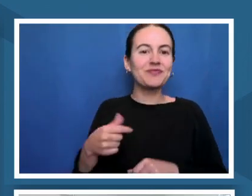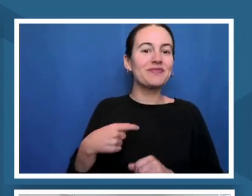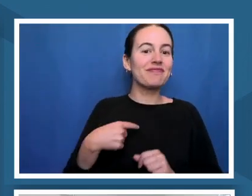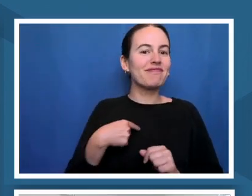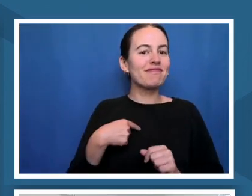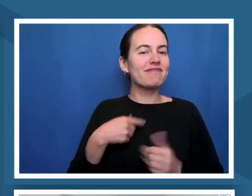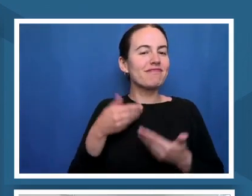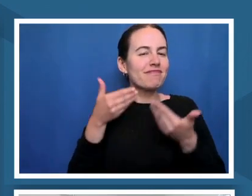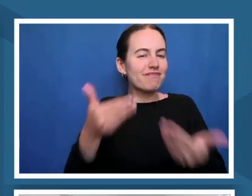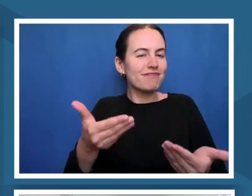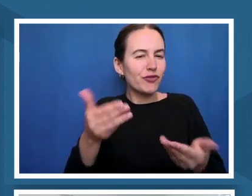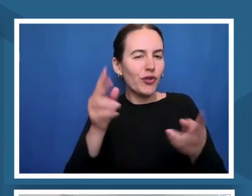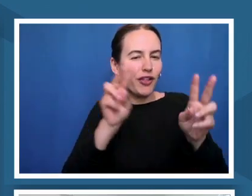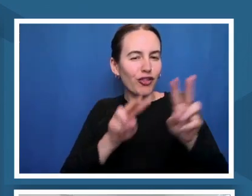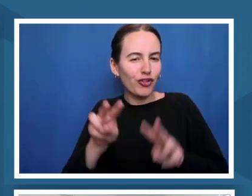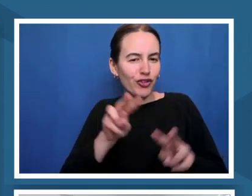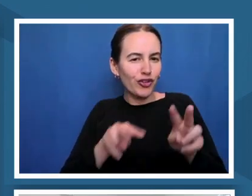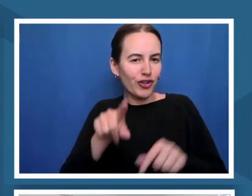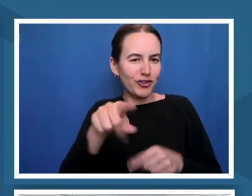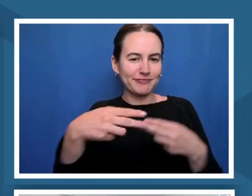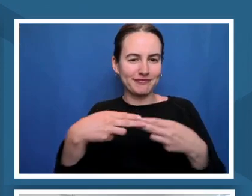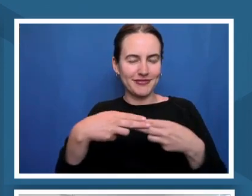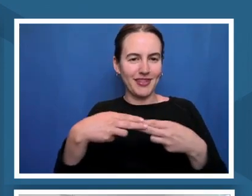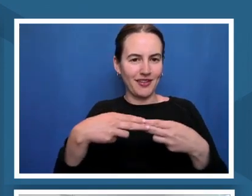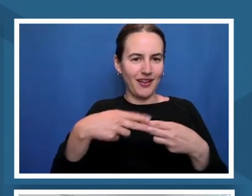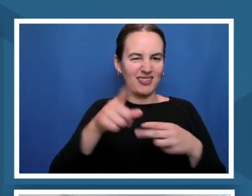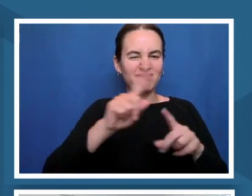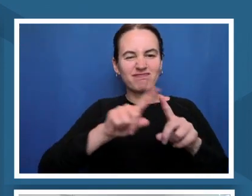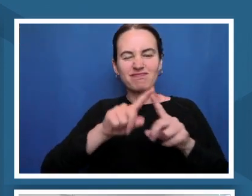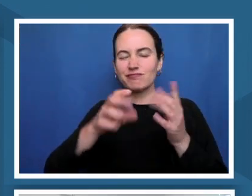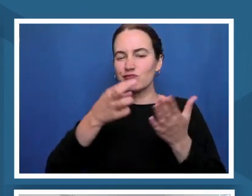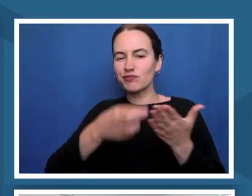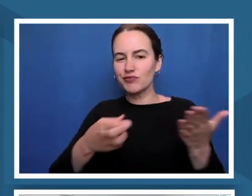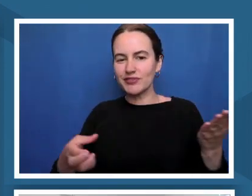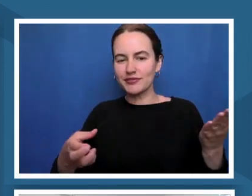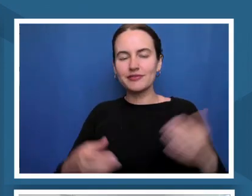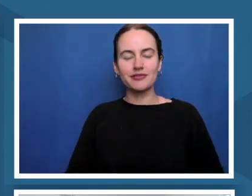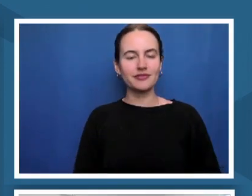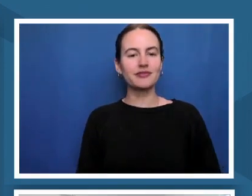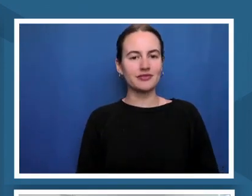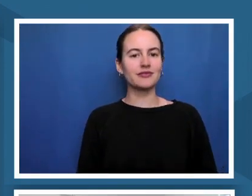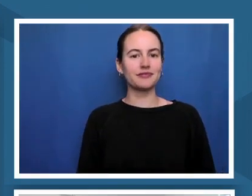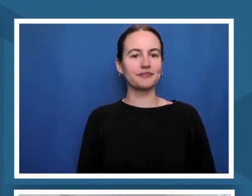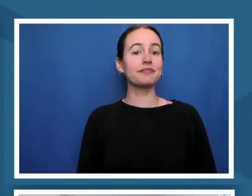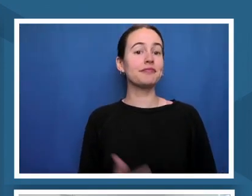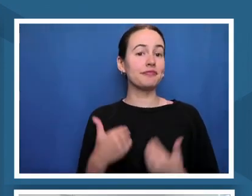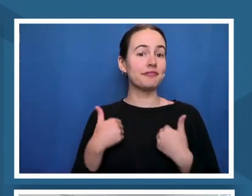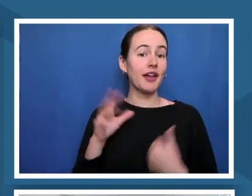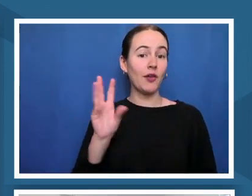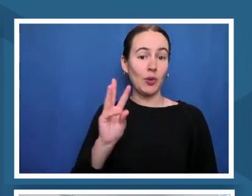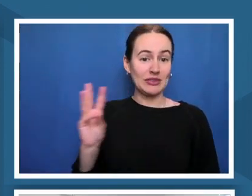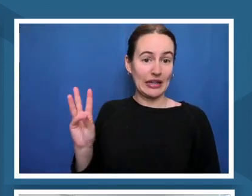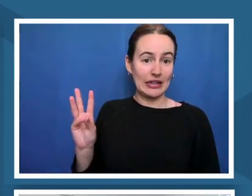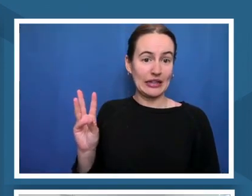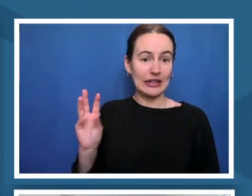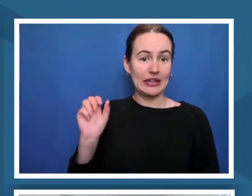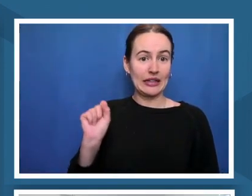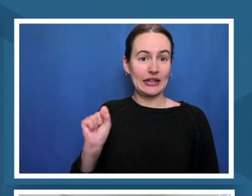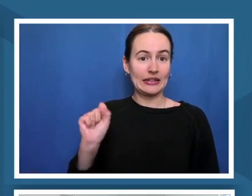slide um of resources